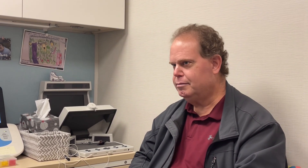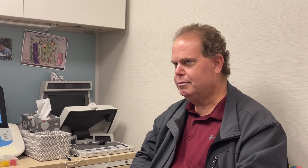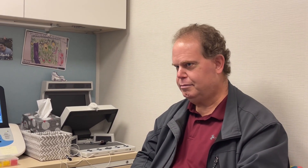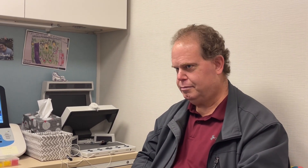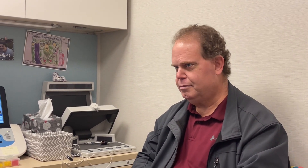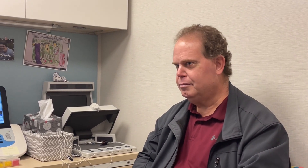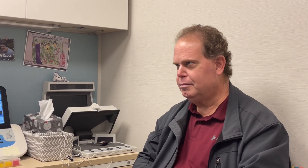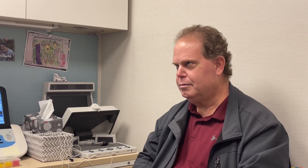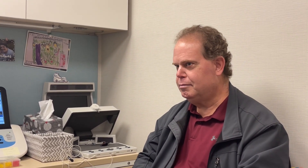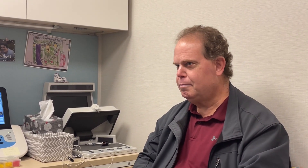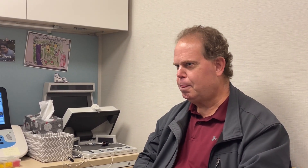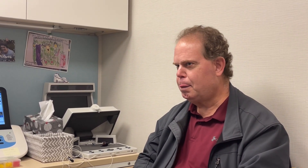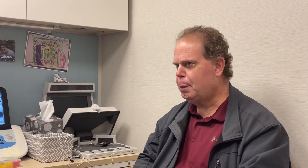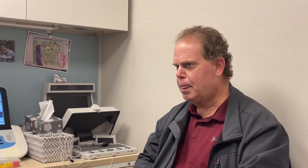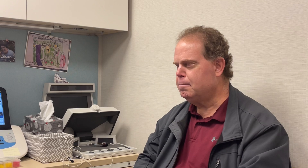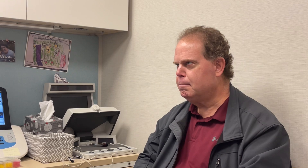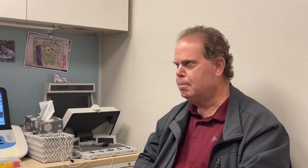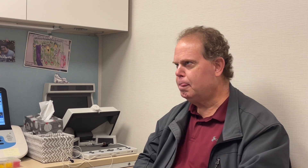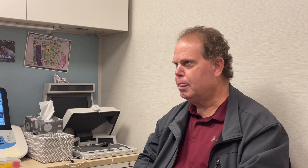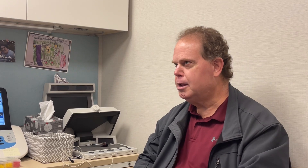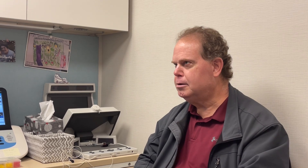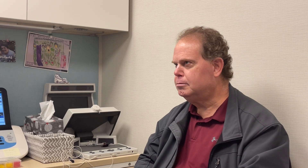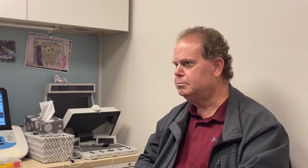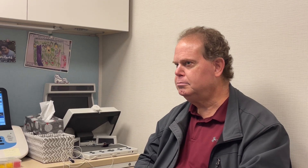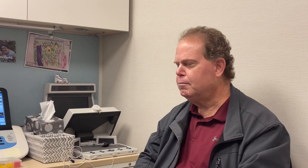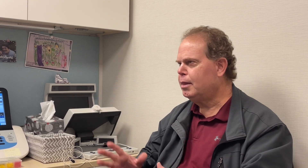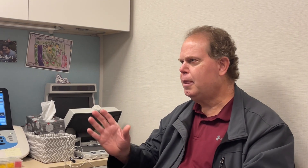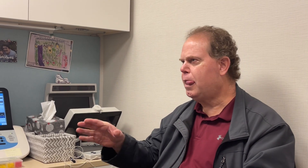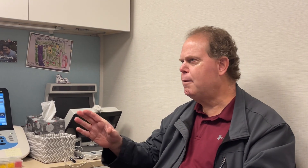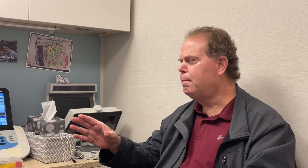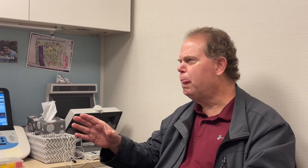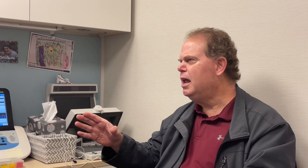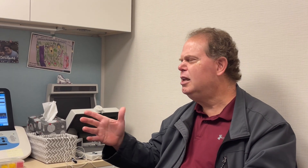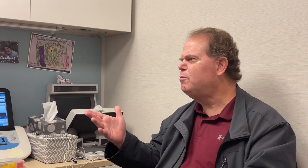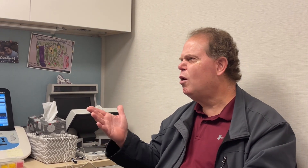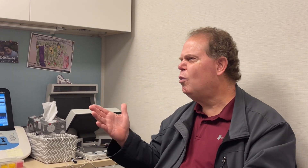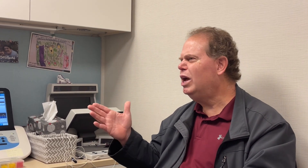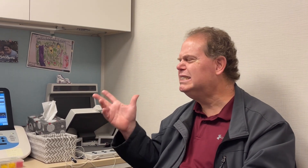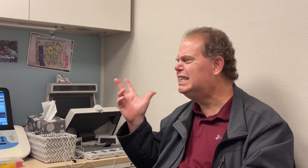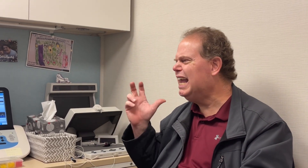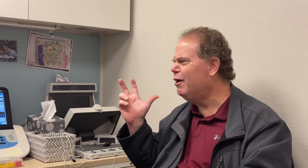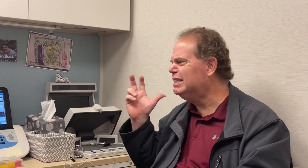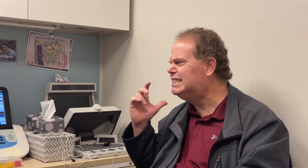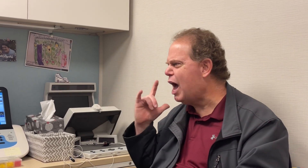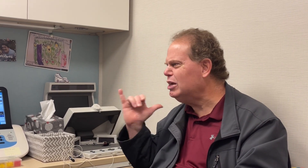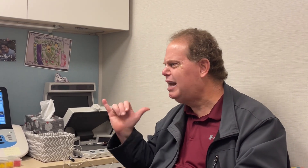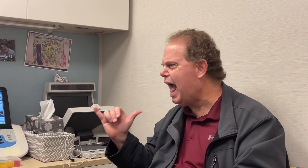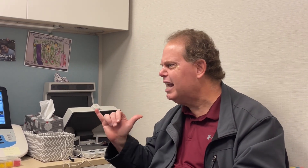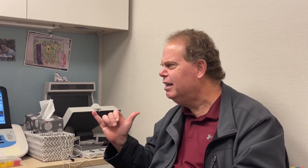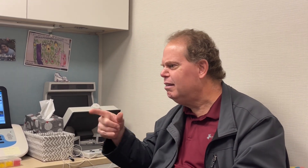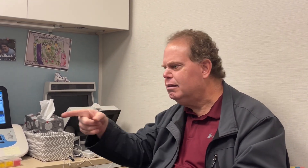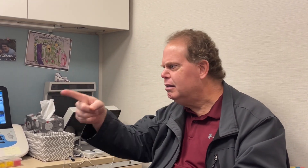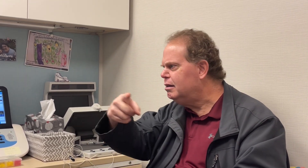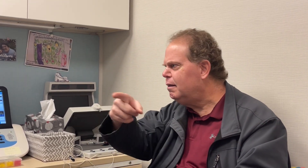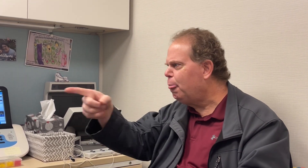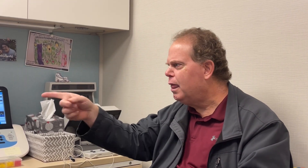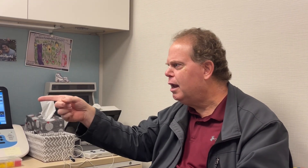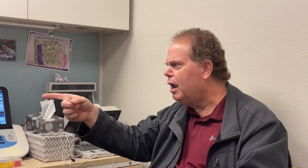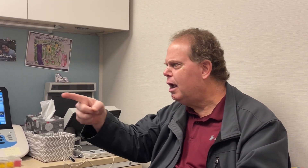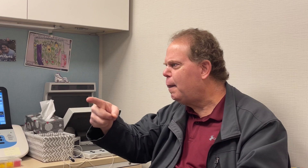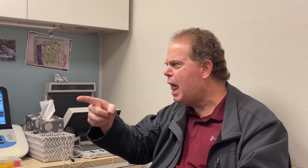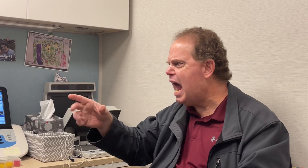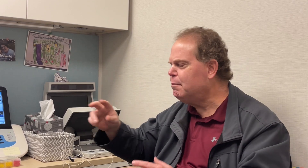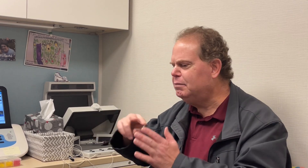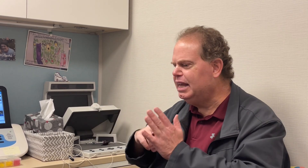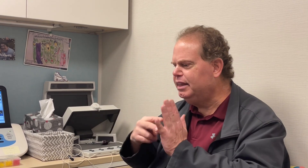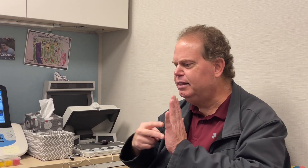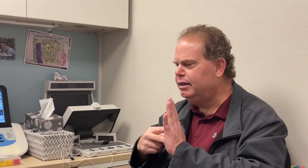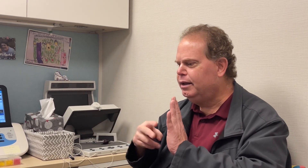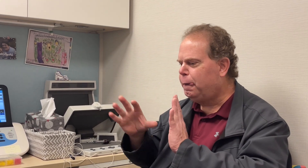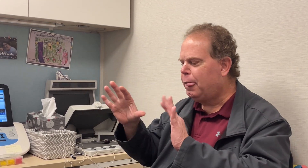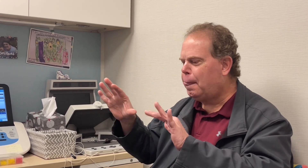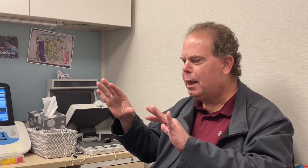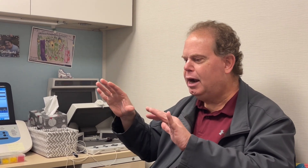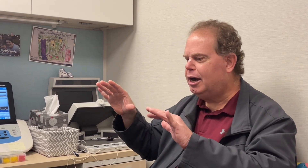here I like he dark like I'm